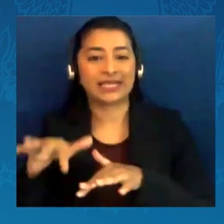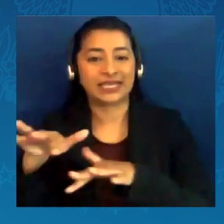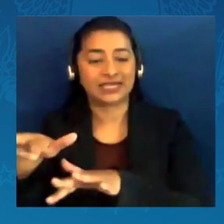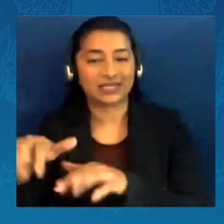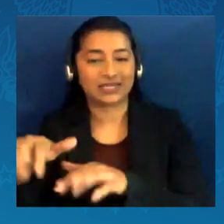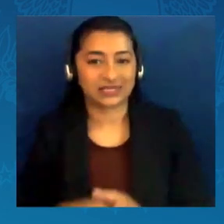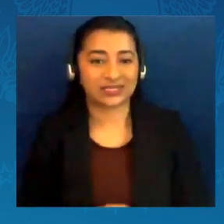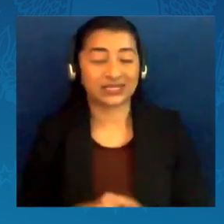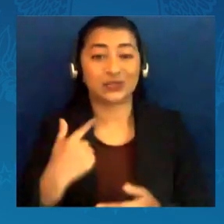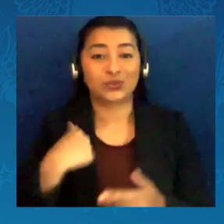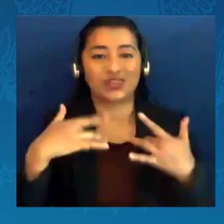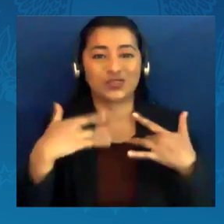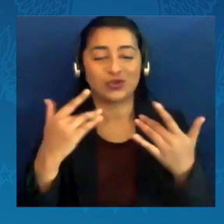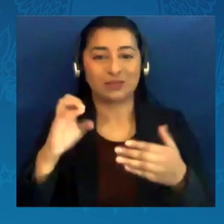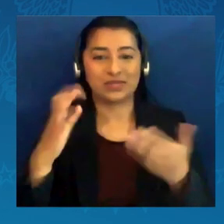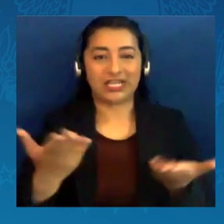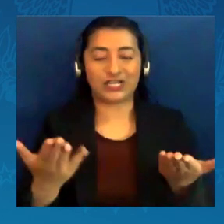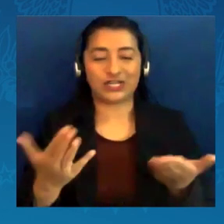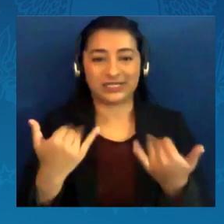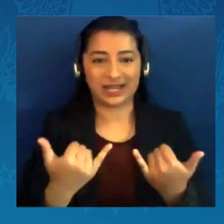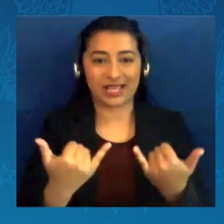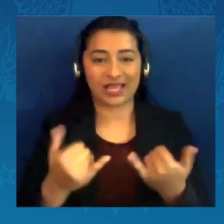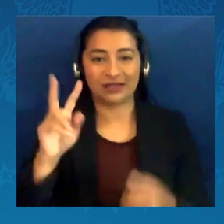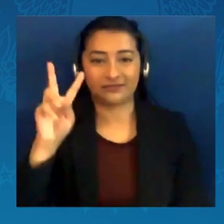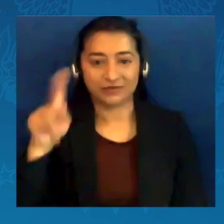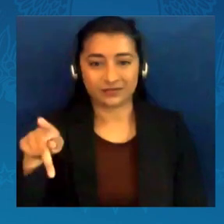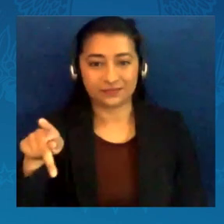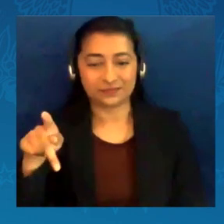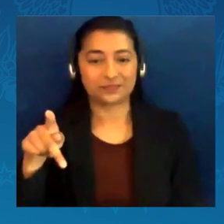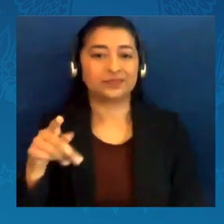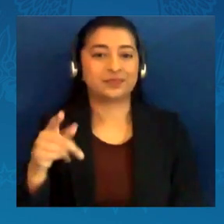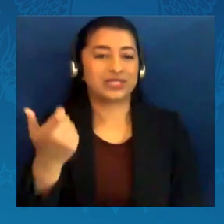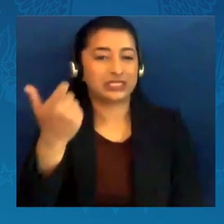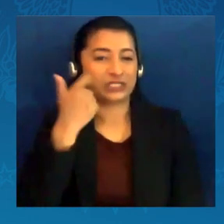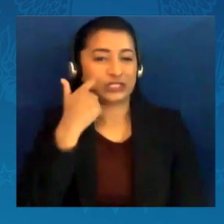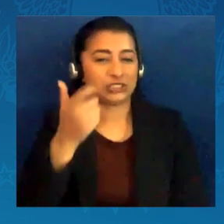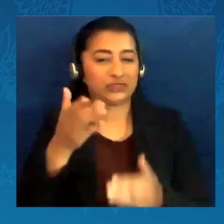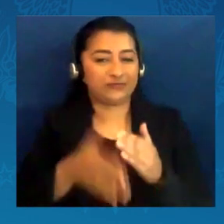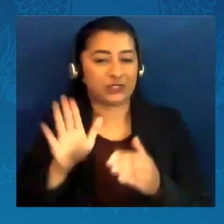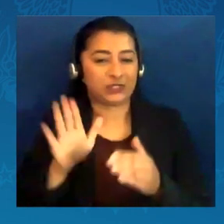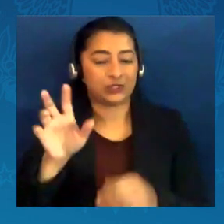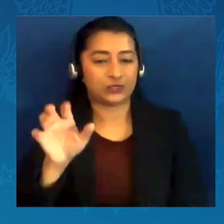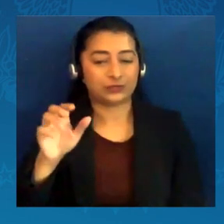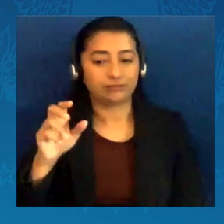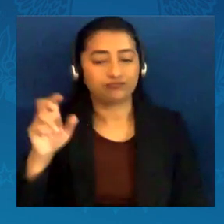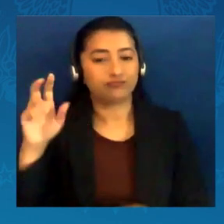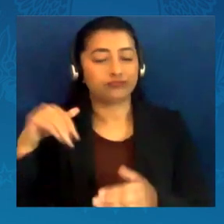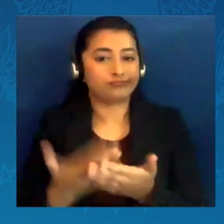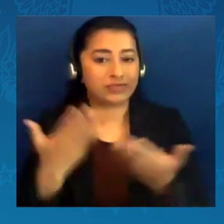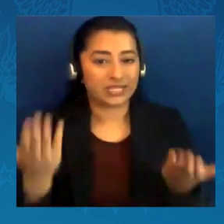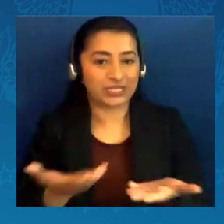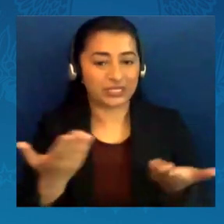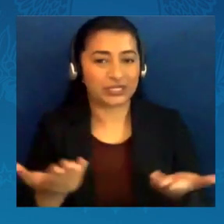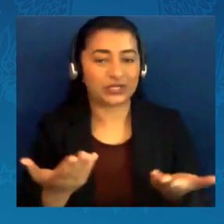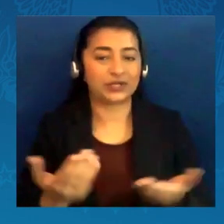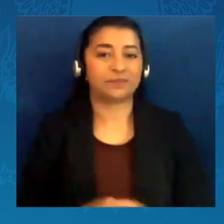The Vice President has just completed the tour to hear and see the breadth and depth of the education of students